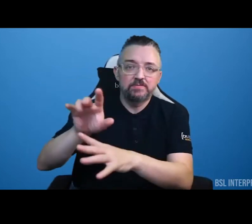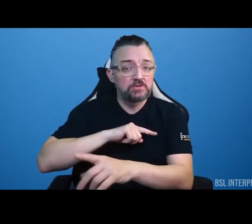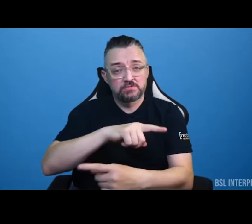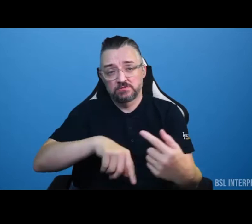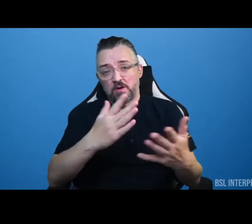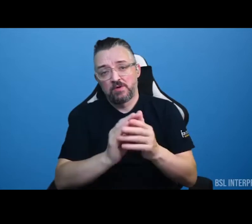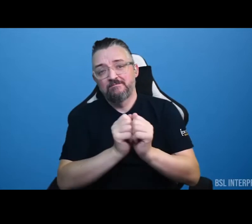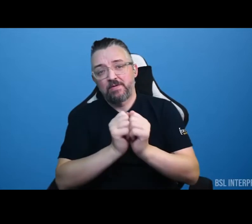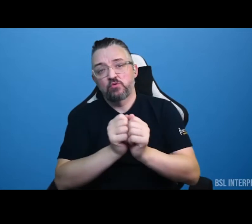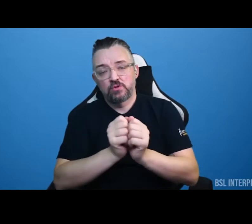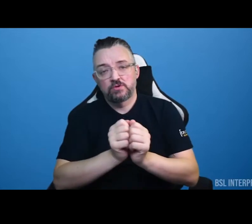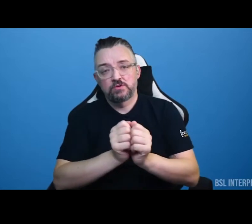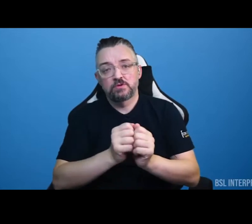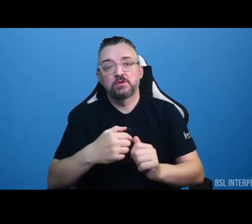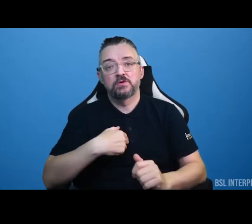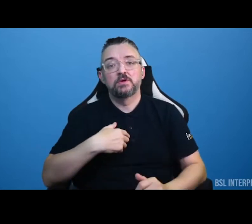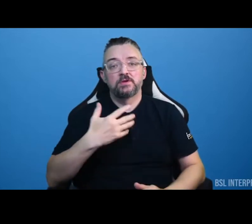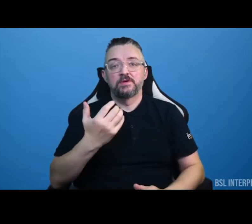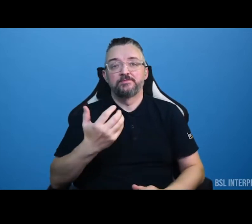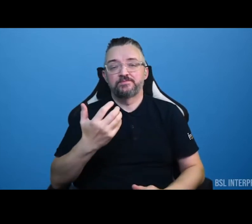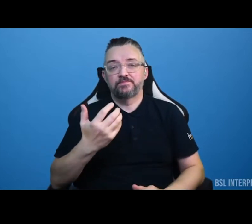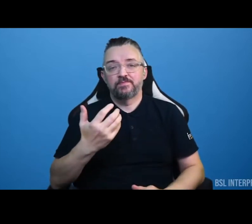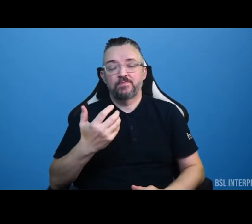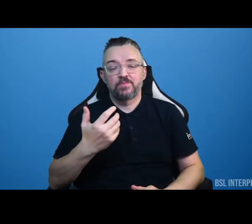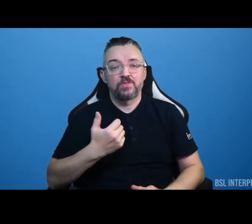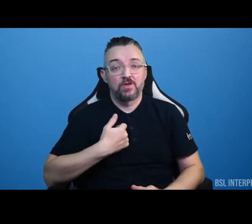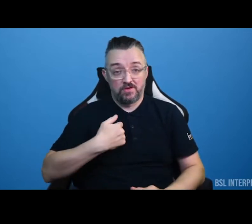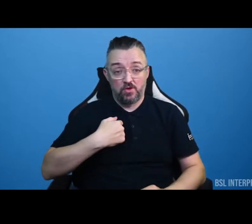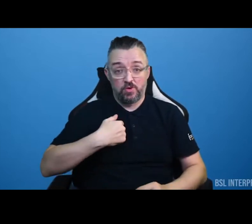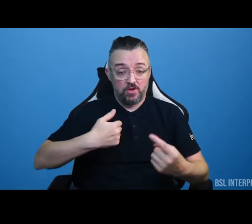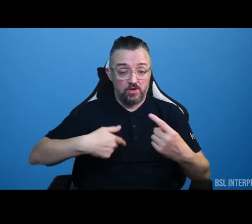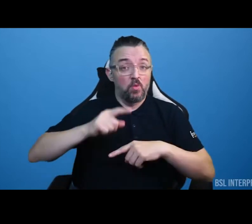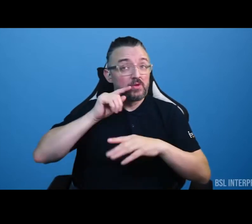We are the people who have the most skin in the game. We're gonna be around to see the change in action.